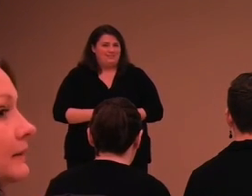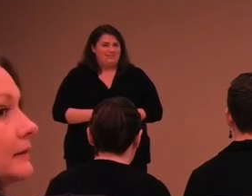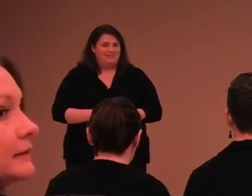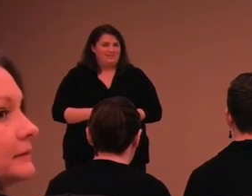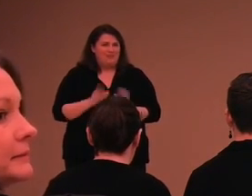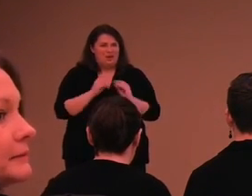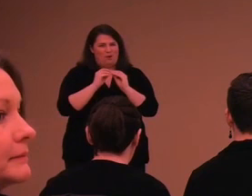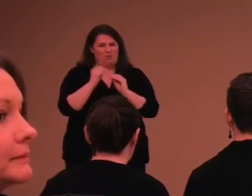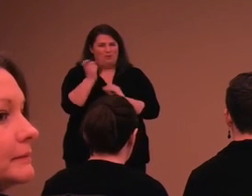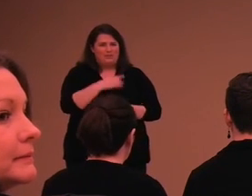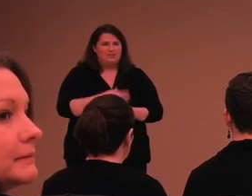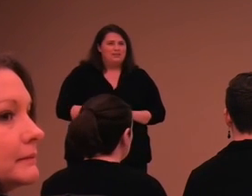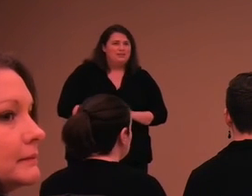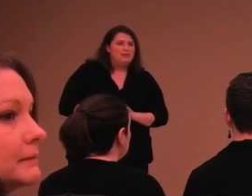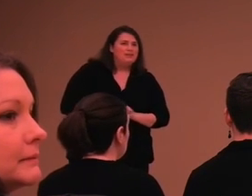Yes